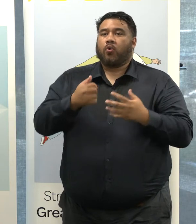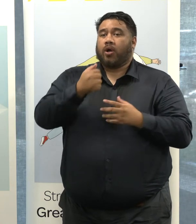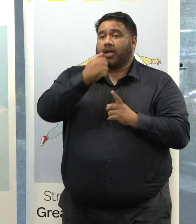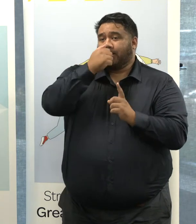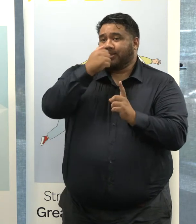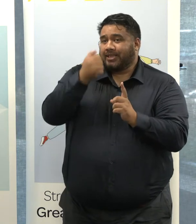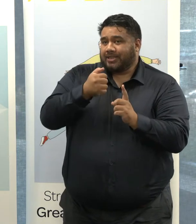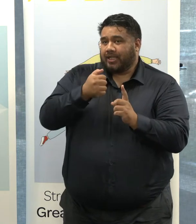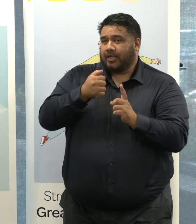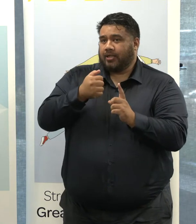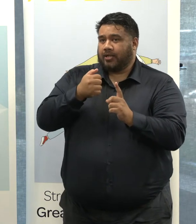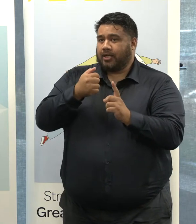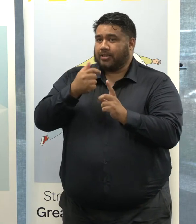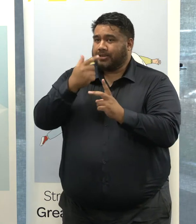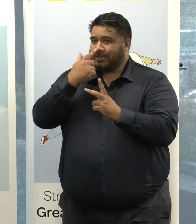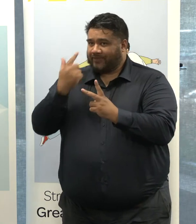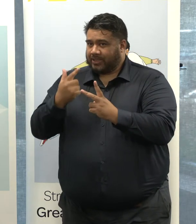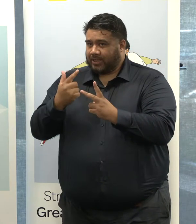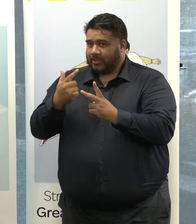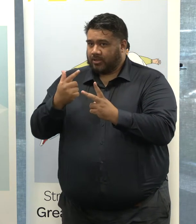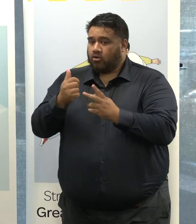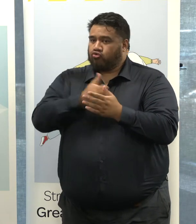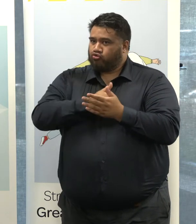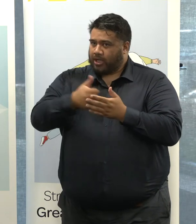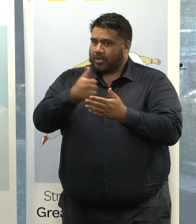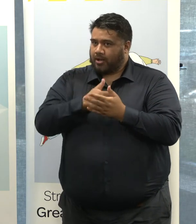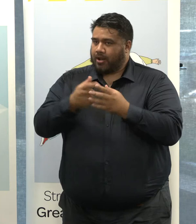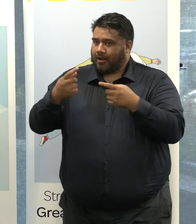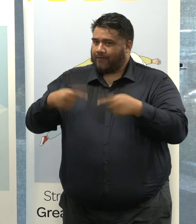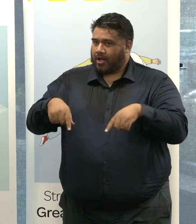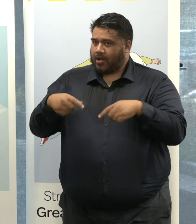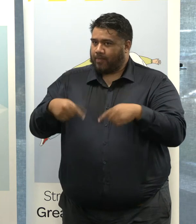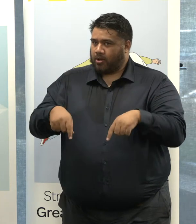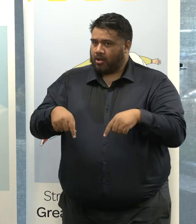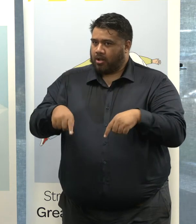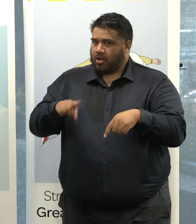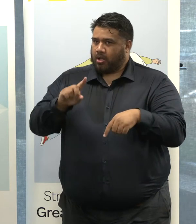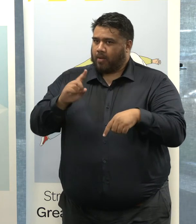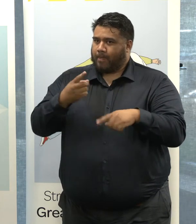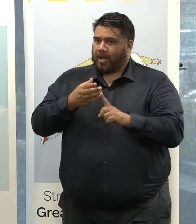Overall, more countries are making it available for 16 and